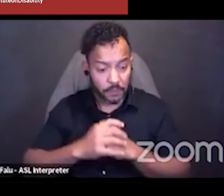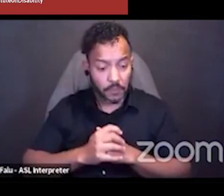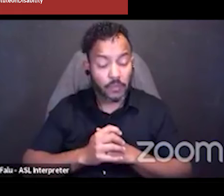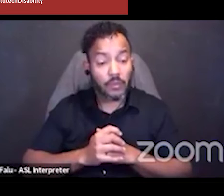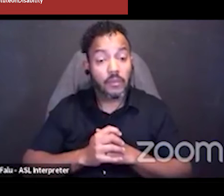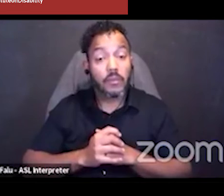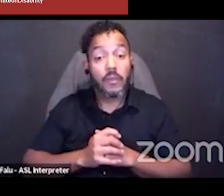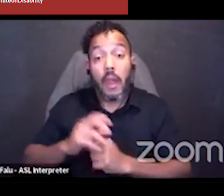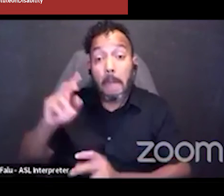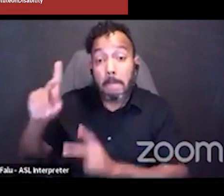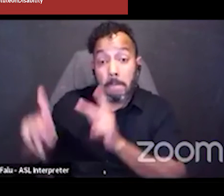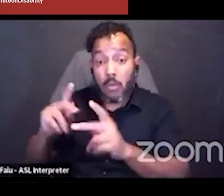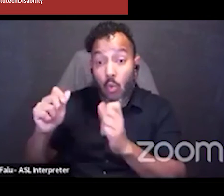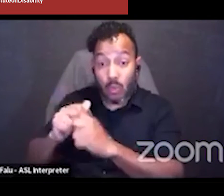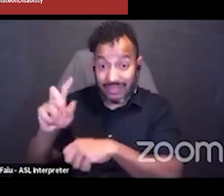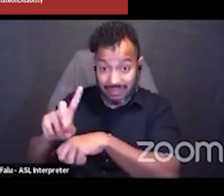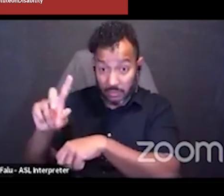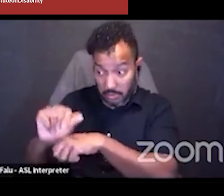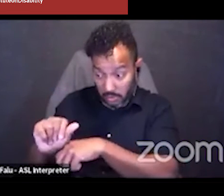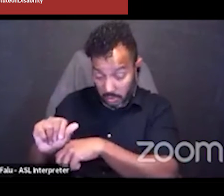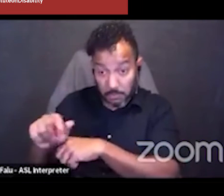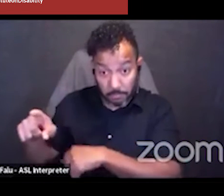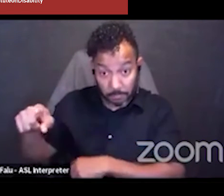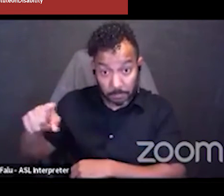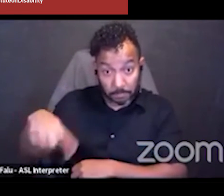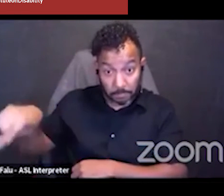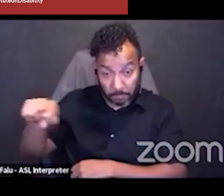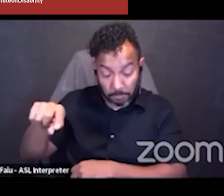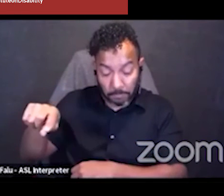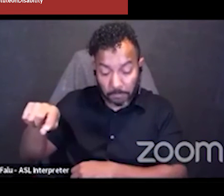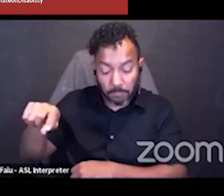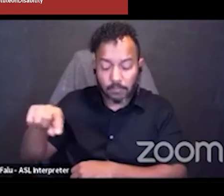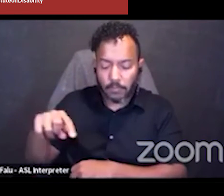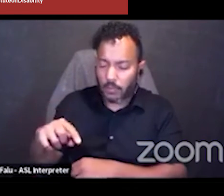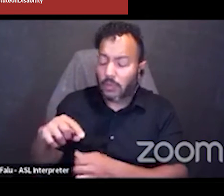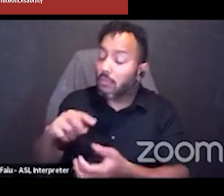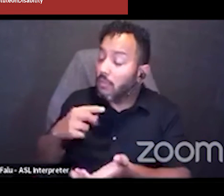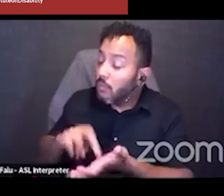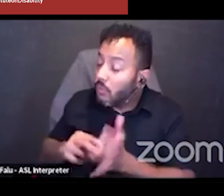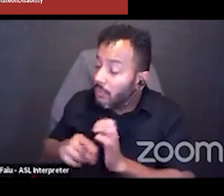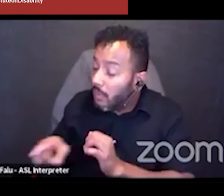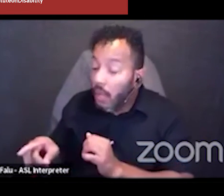disabilities, we're talking about all people with disabilities.